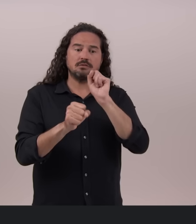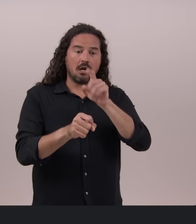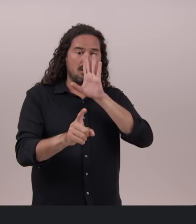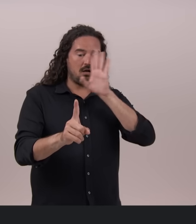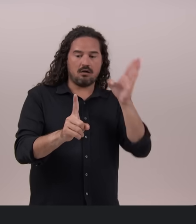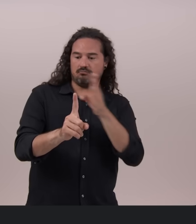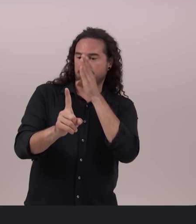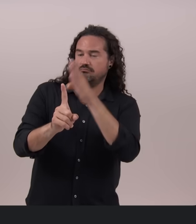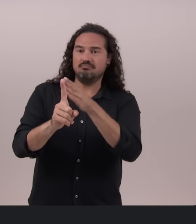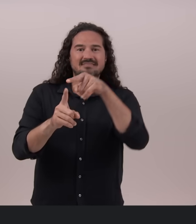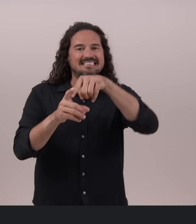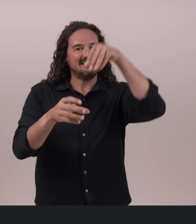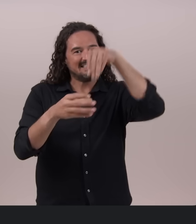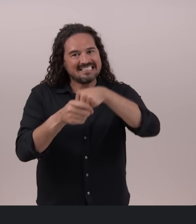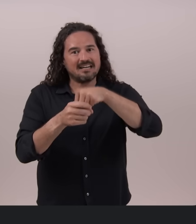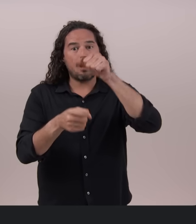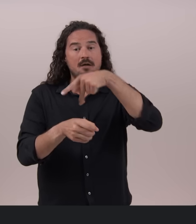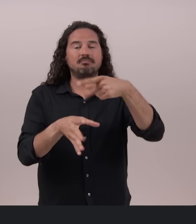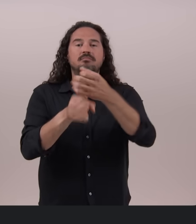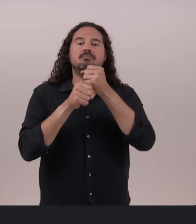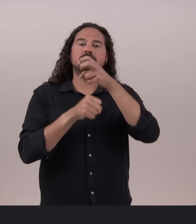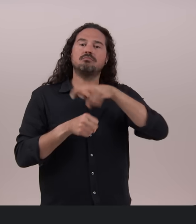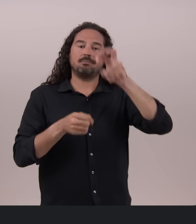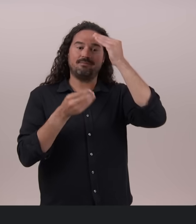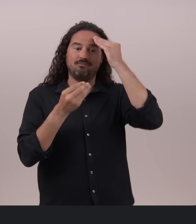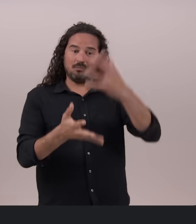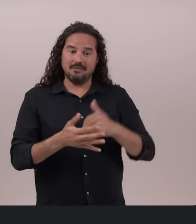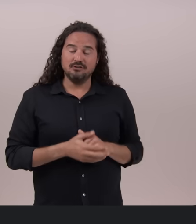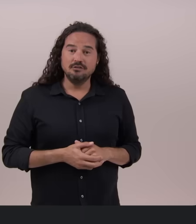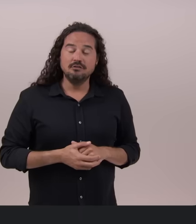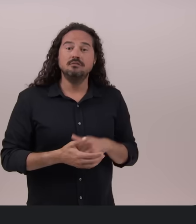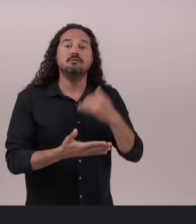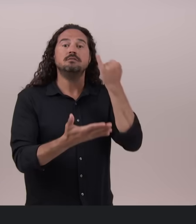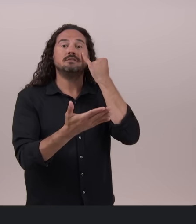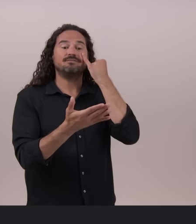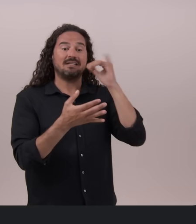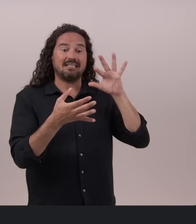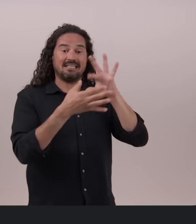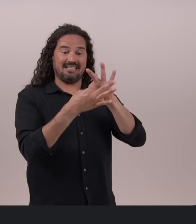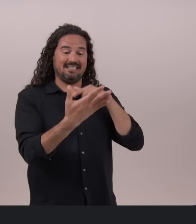right inside the app. So if I click on this link in the booking confirmation,